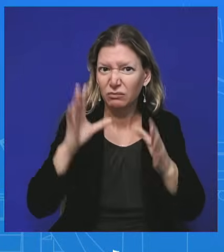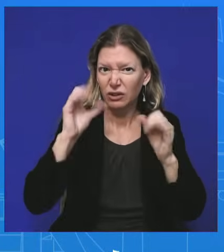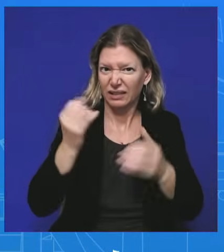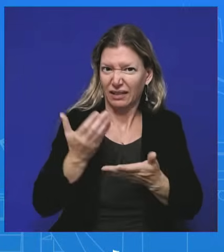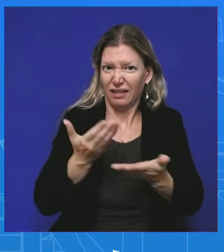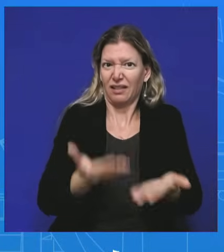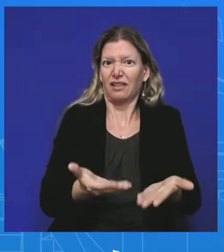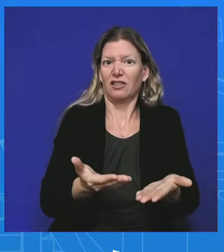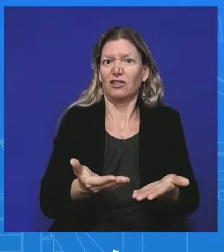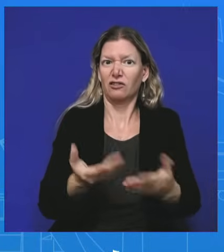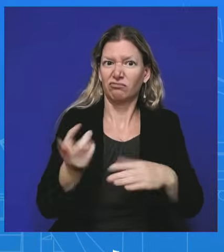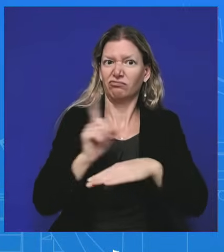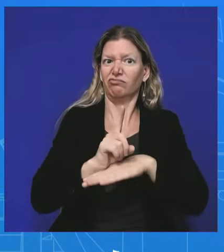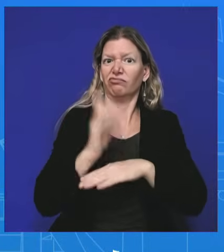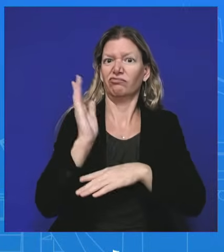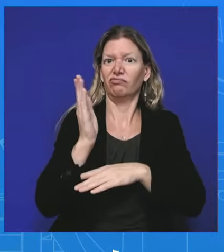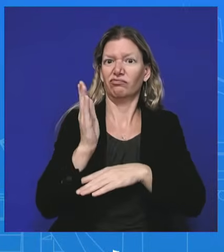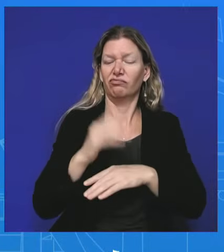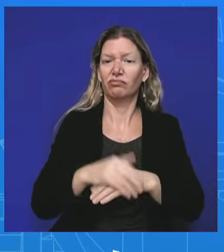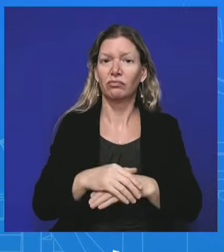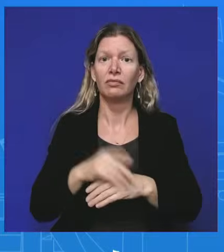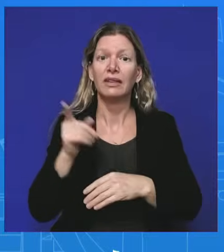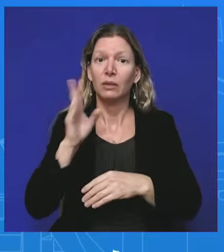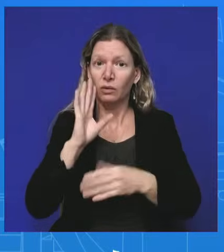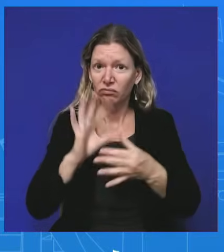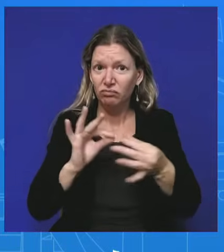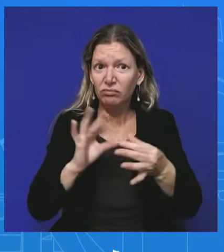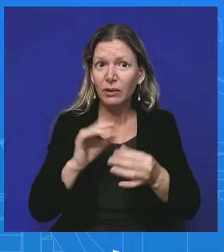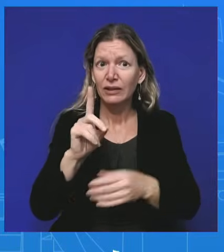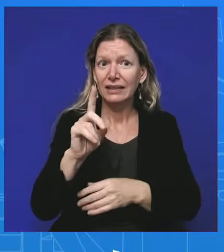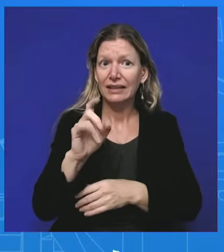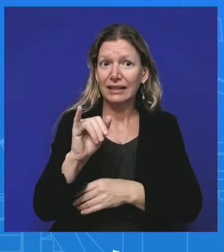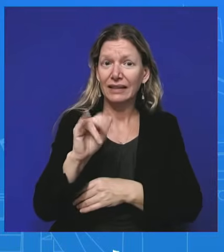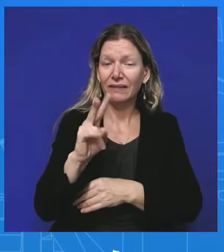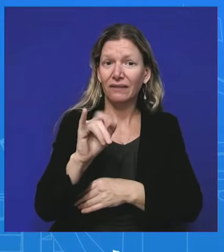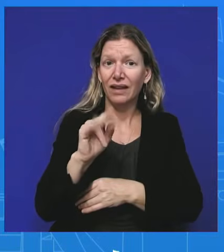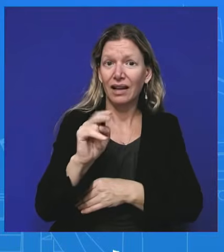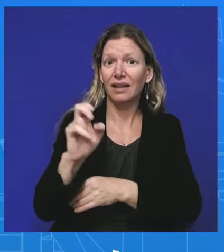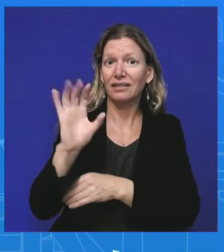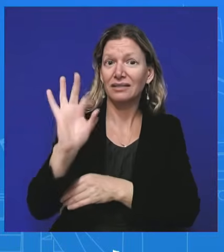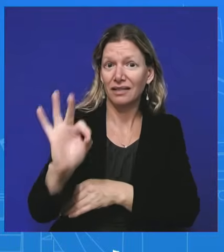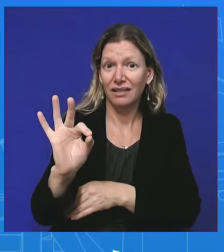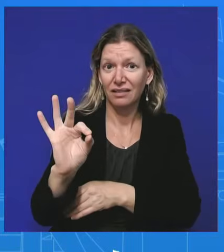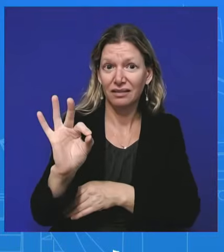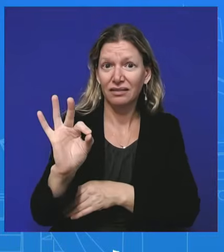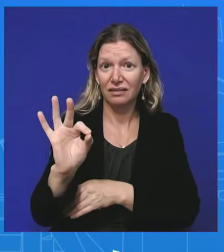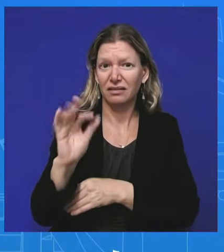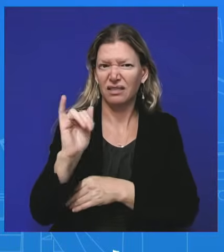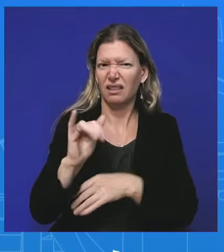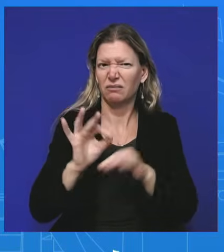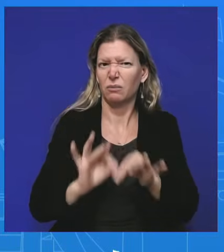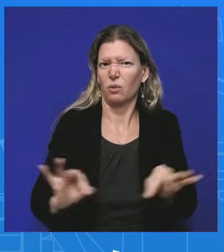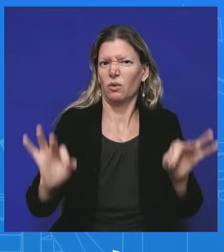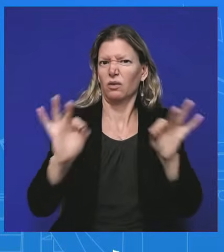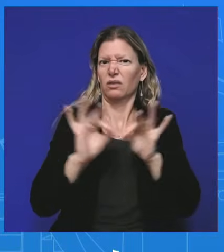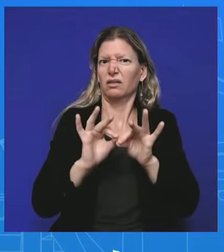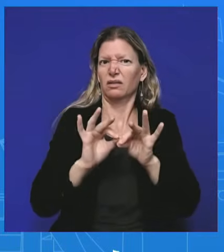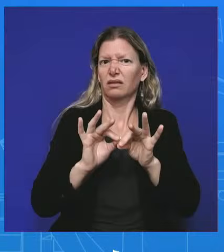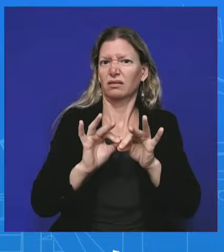Going to Morehouse, we're talking about young men who are going into -- going into their careers, and they get to hear from the President of the United States.